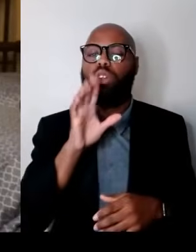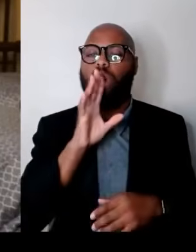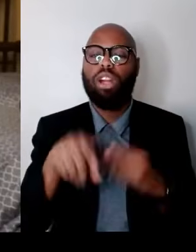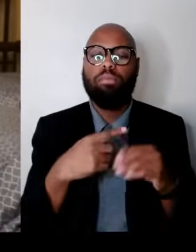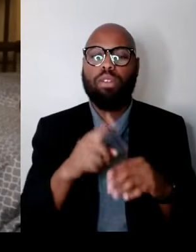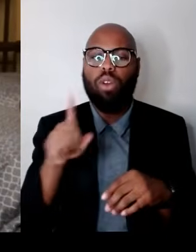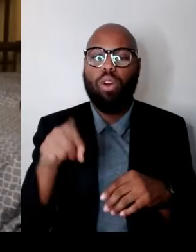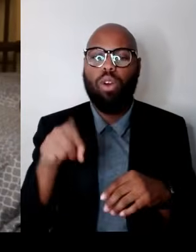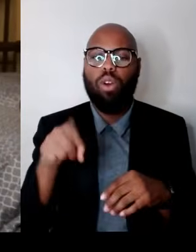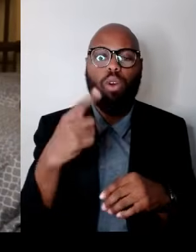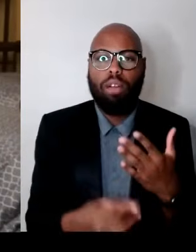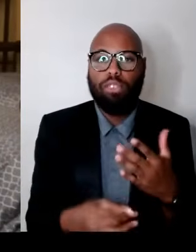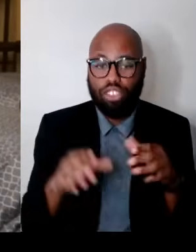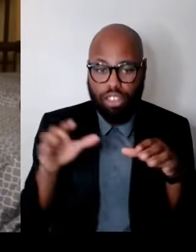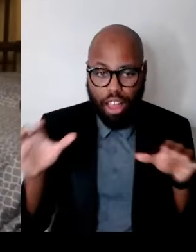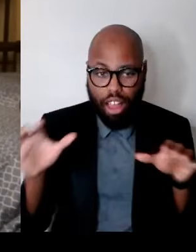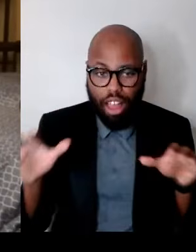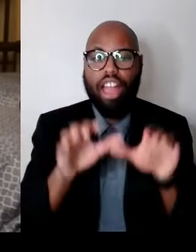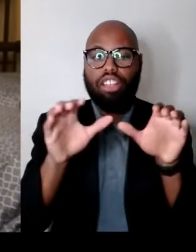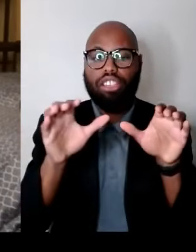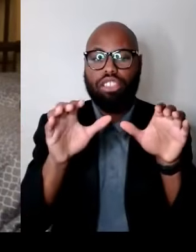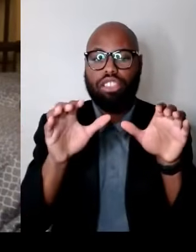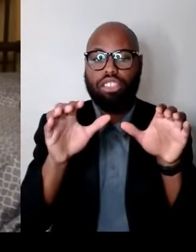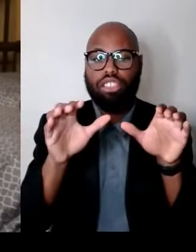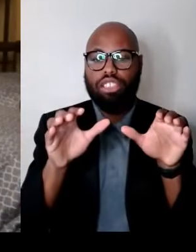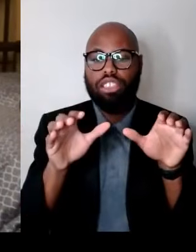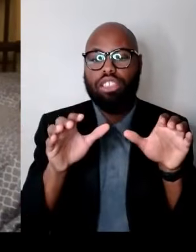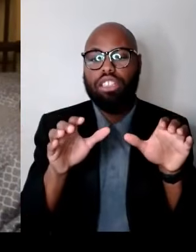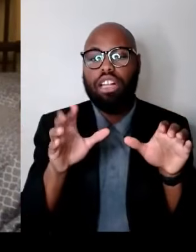then if we're talking about mental health,